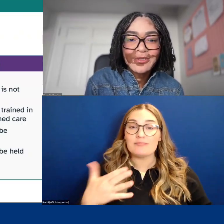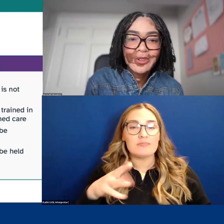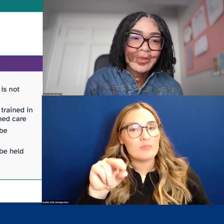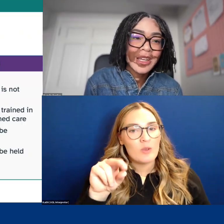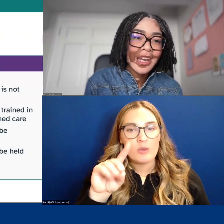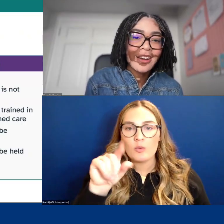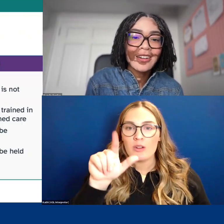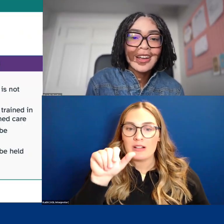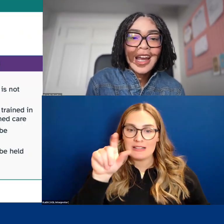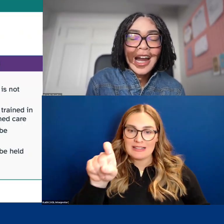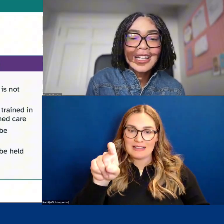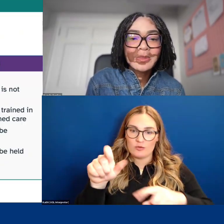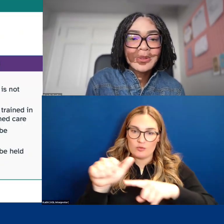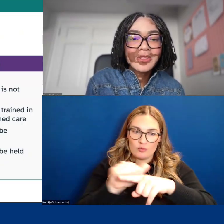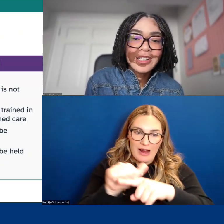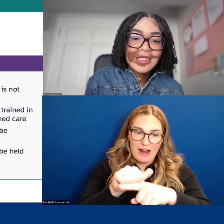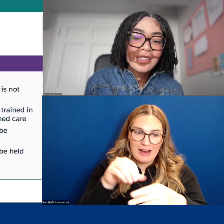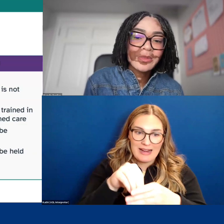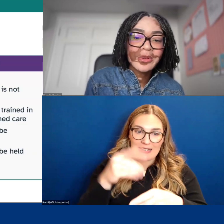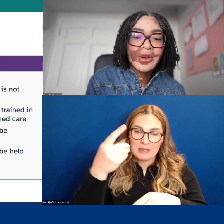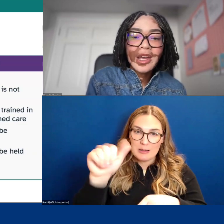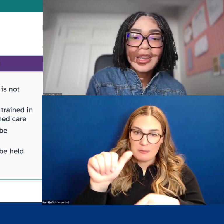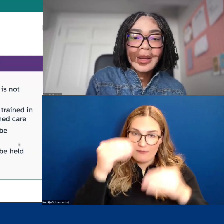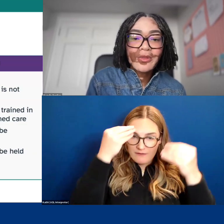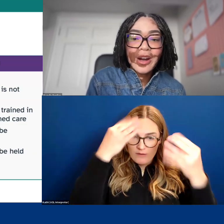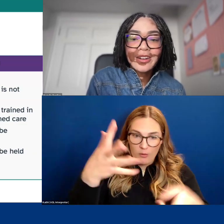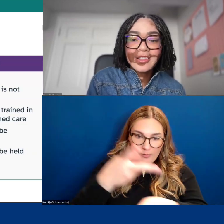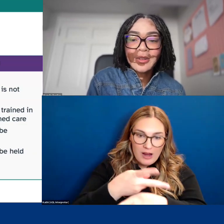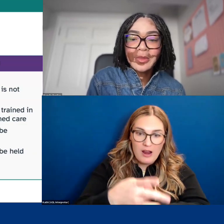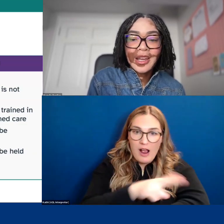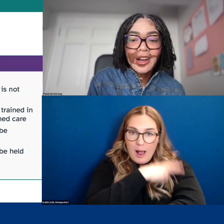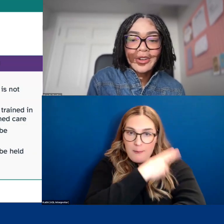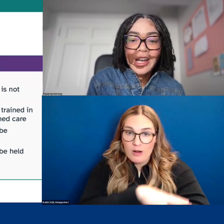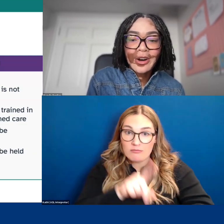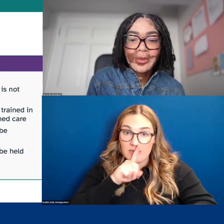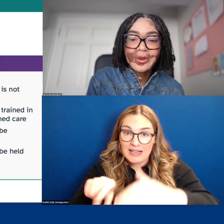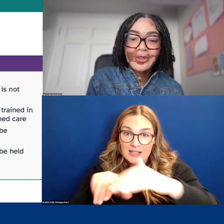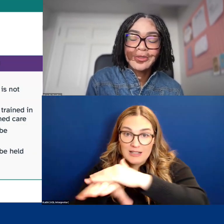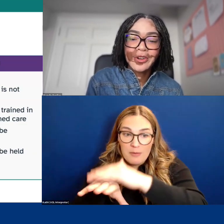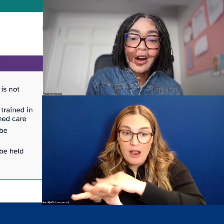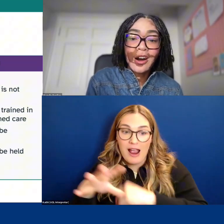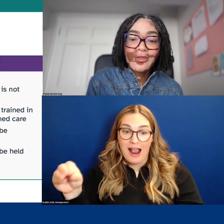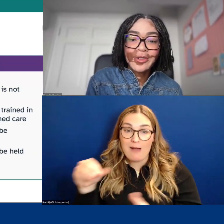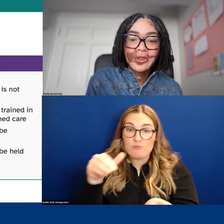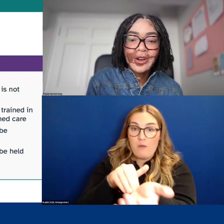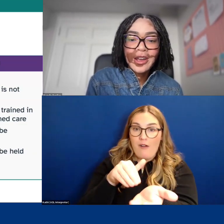informed care, hospitals are accessible, and that providers are being held accountable for harmful